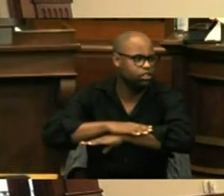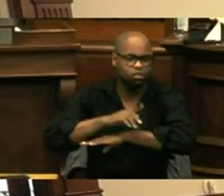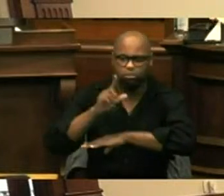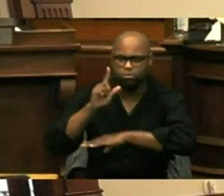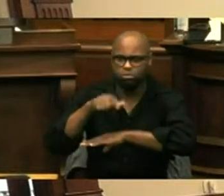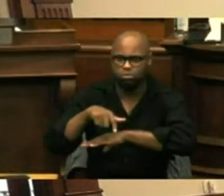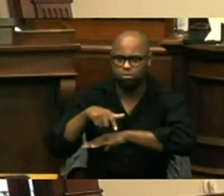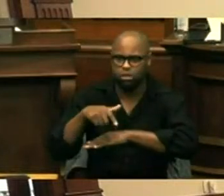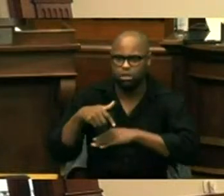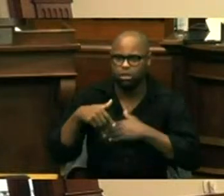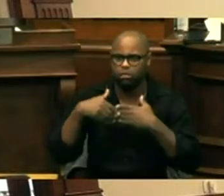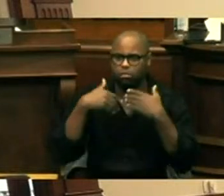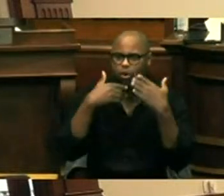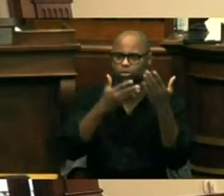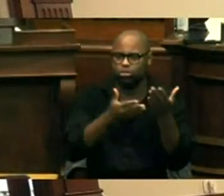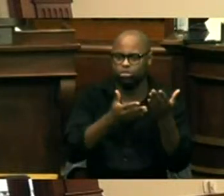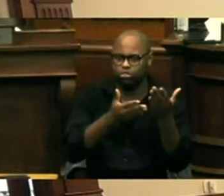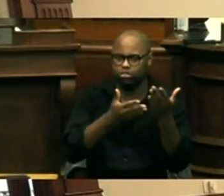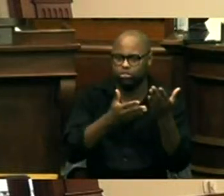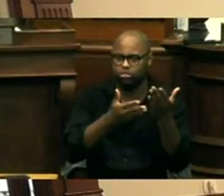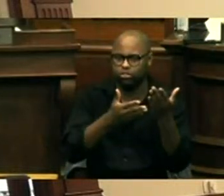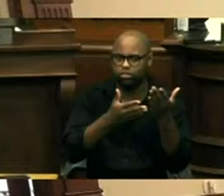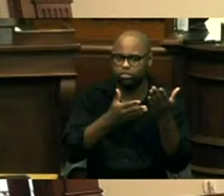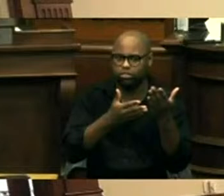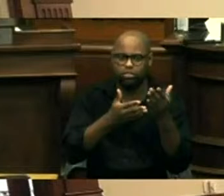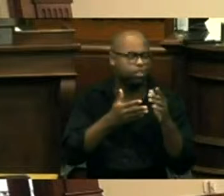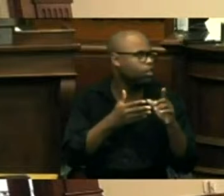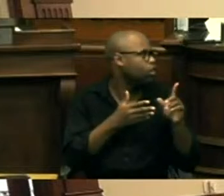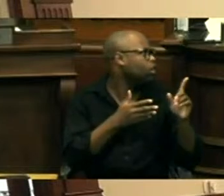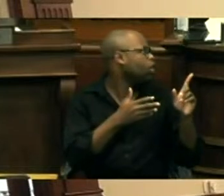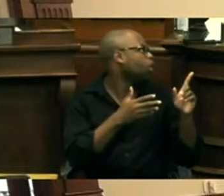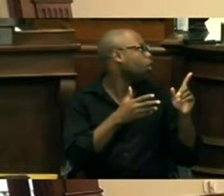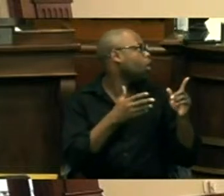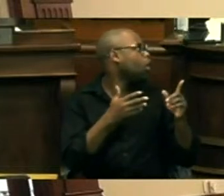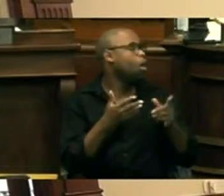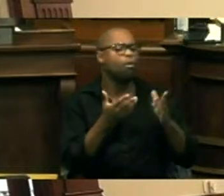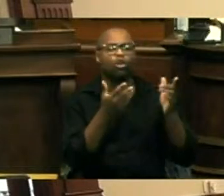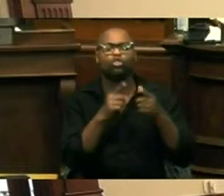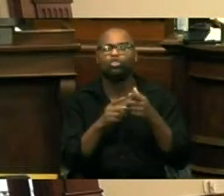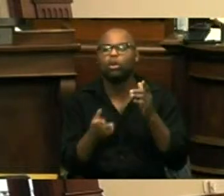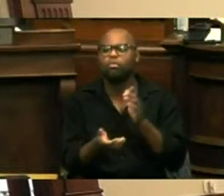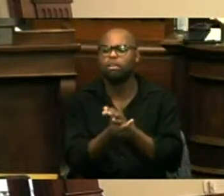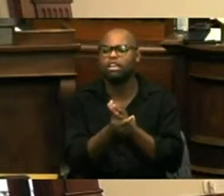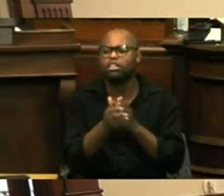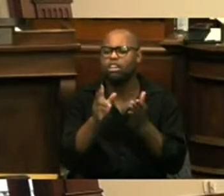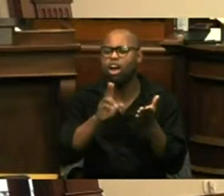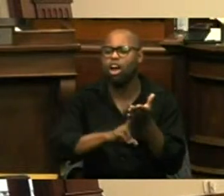stuff. And you should have it. I